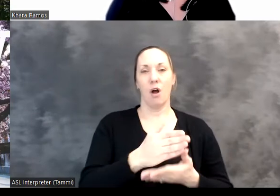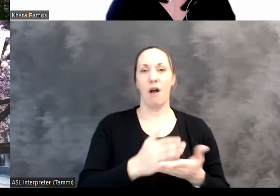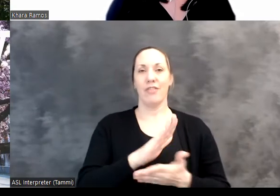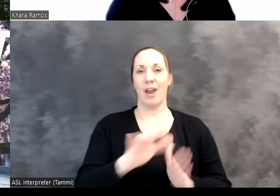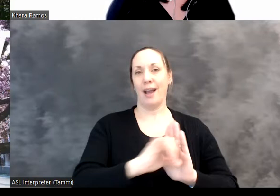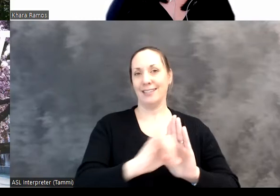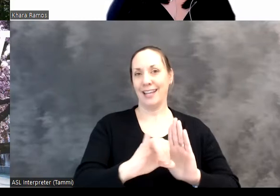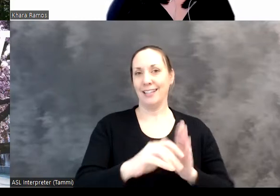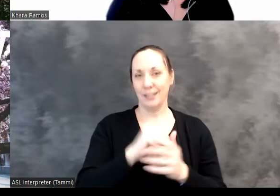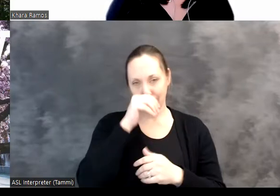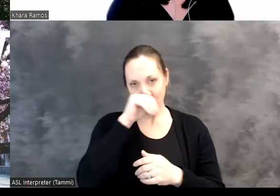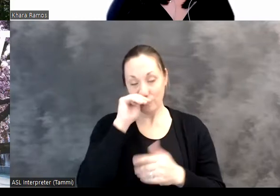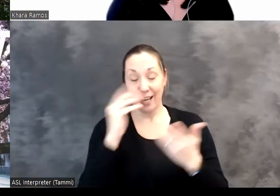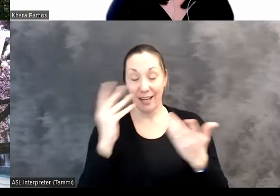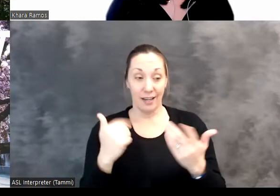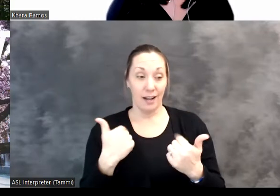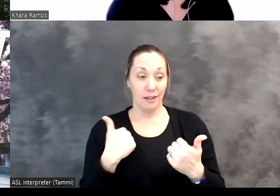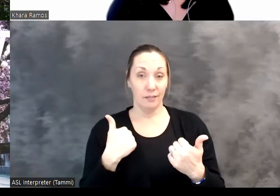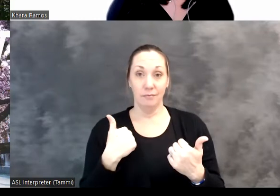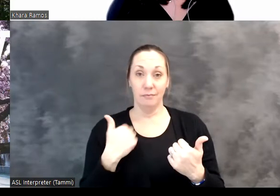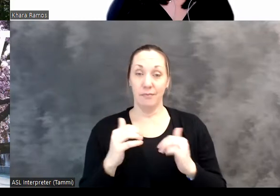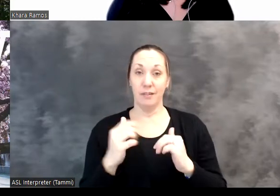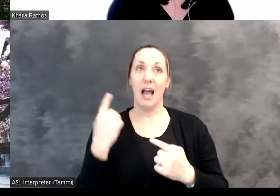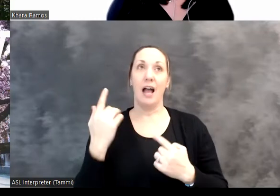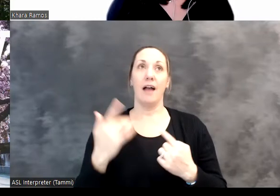important point about the fact that each person has different facets of